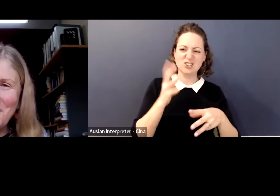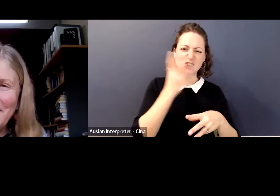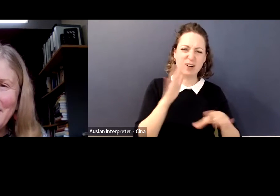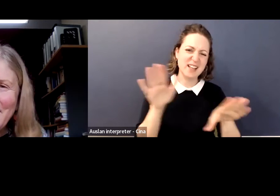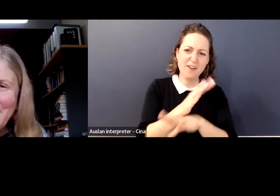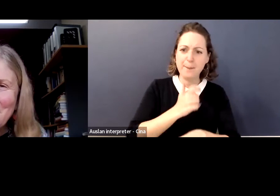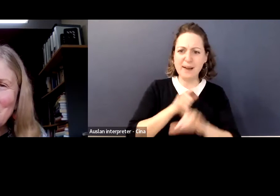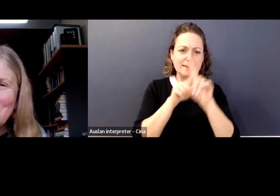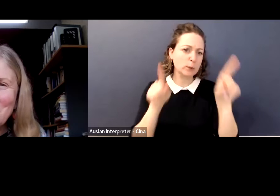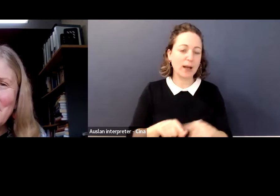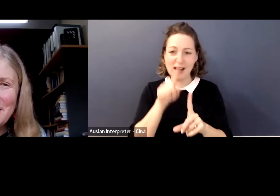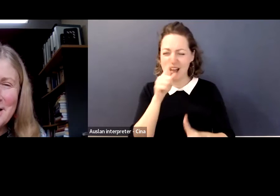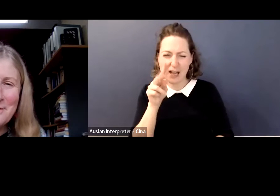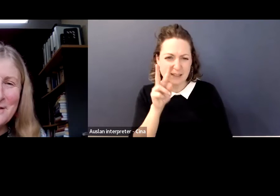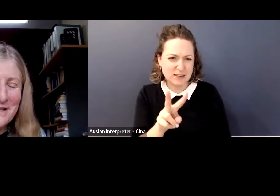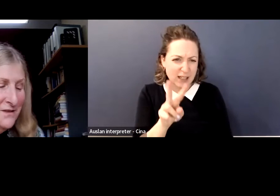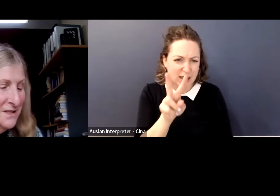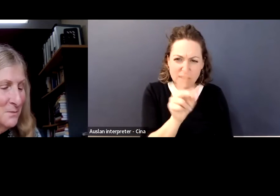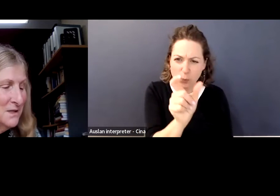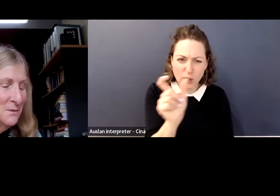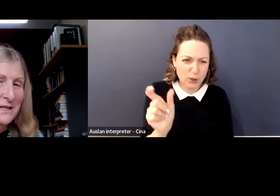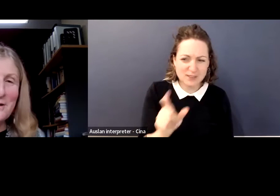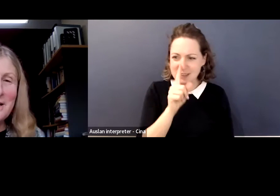my. I'm not sure whether I can get rid of any of these bits, but anyway.